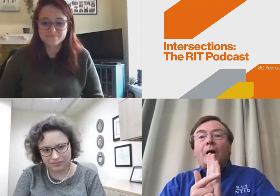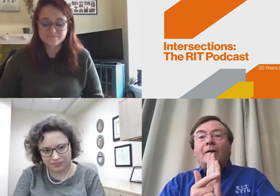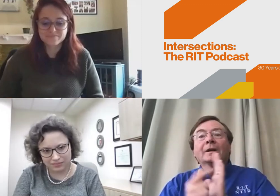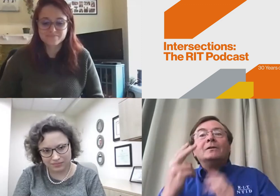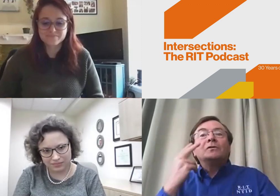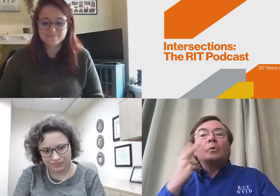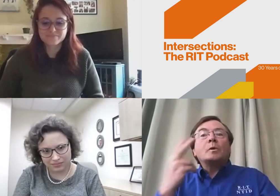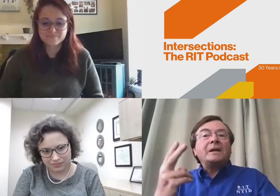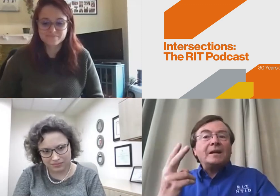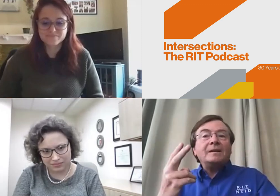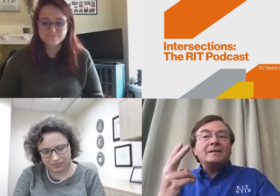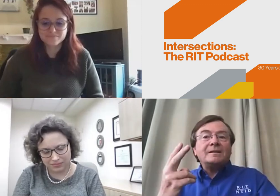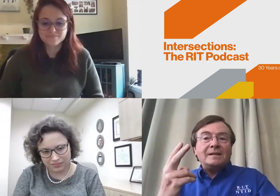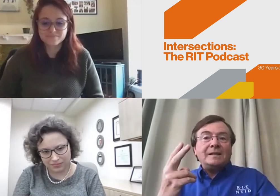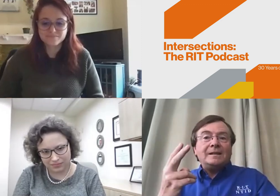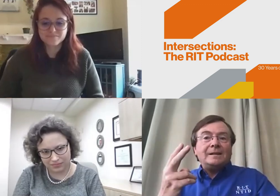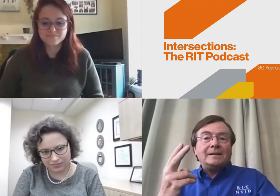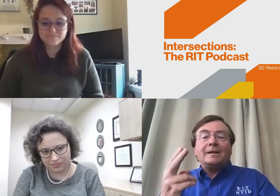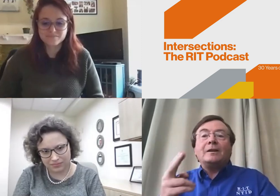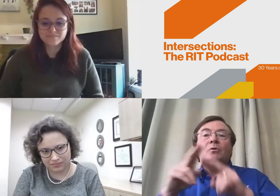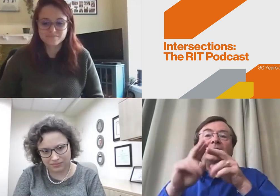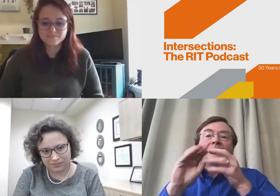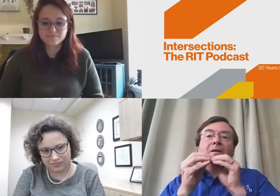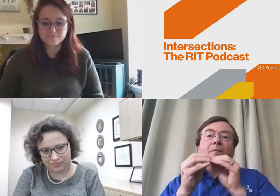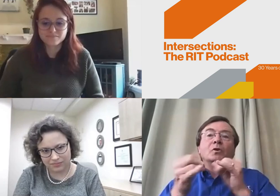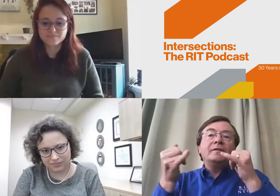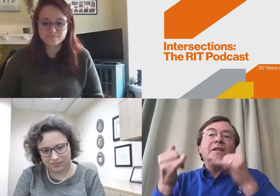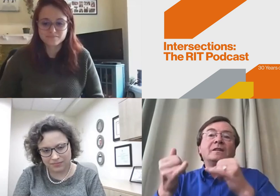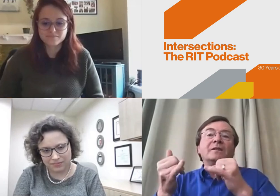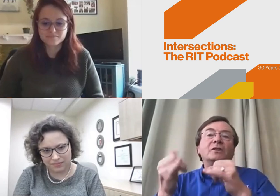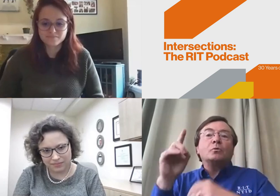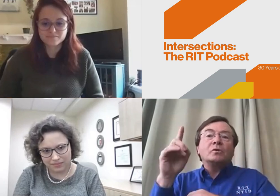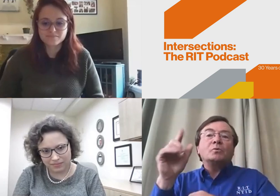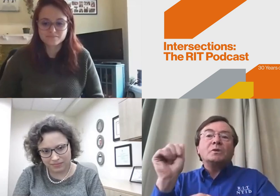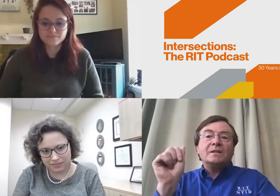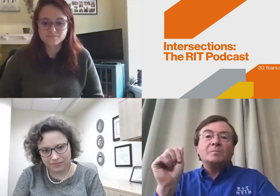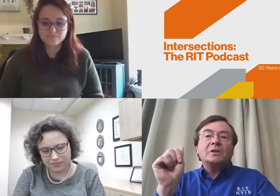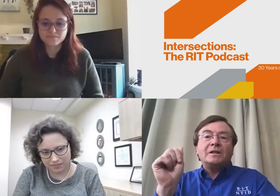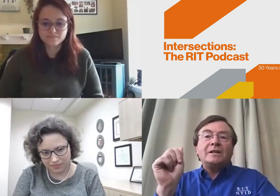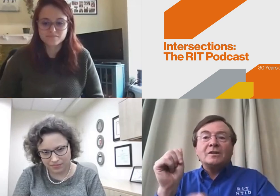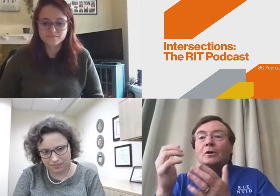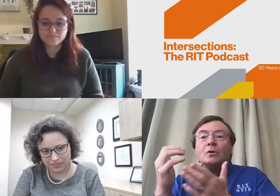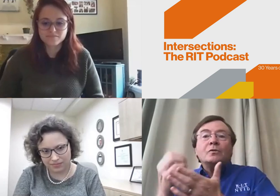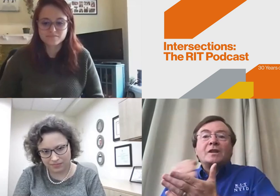So, we're beginning to see an increasing number of individuals with disabilities who have